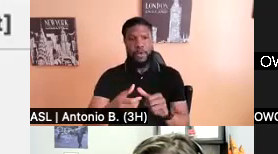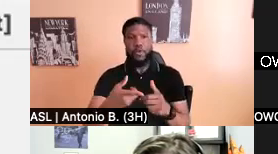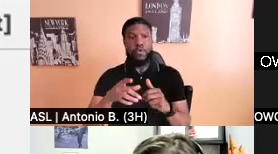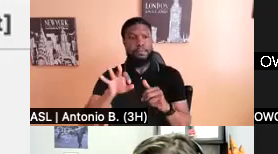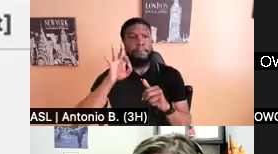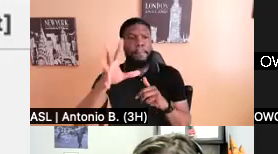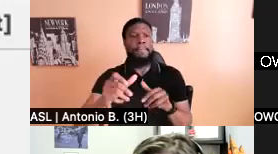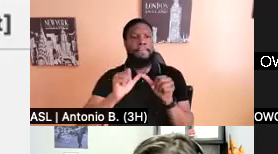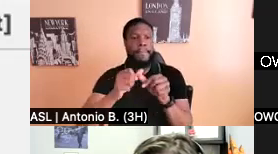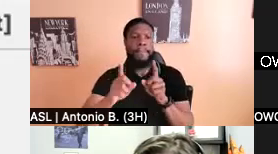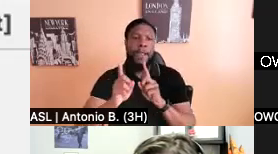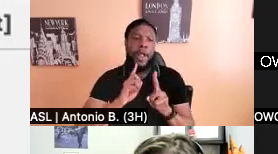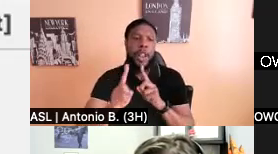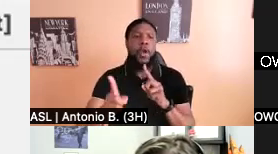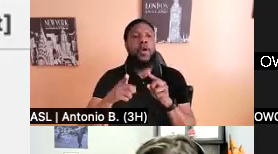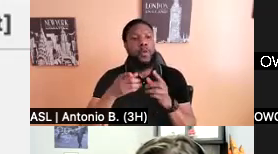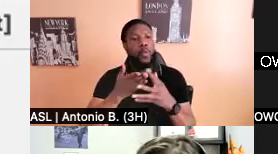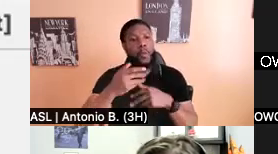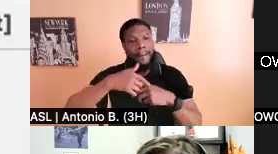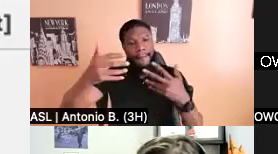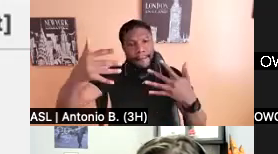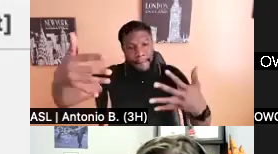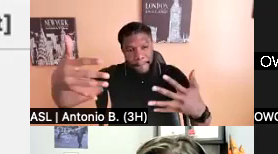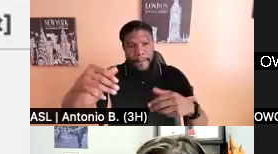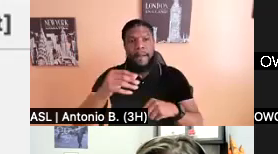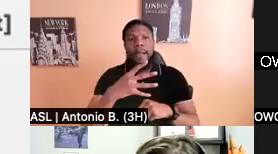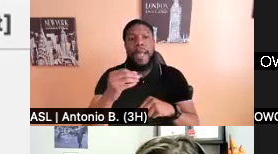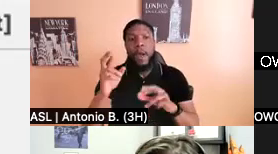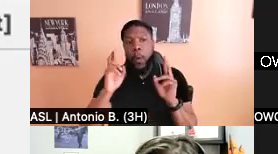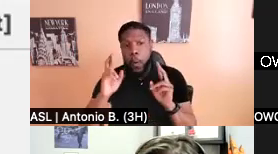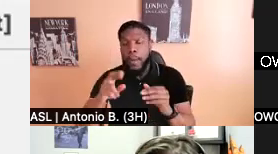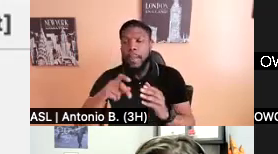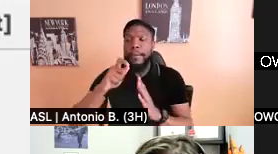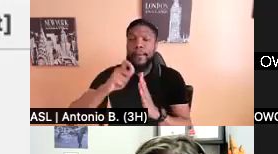some academics--not only writing tutors, but instructors--will begin to change their minds.